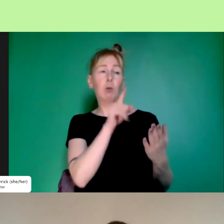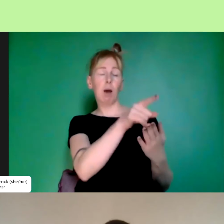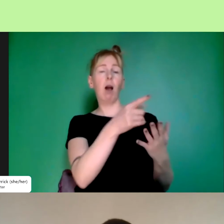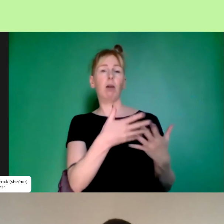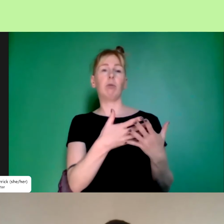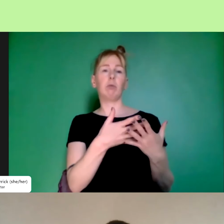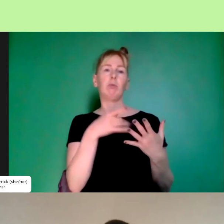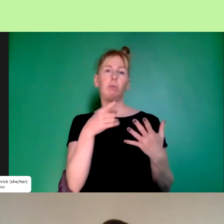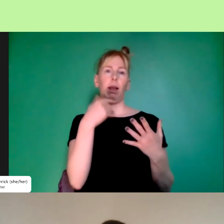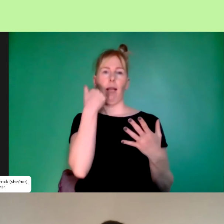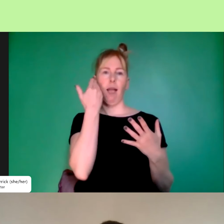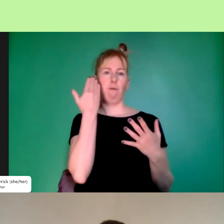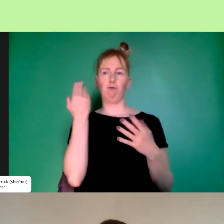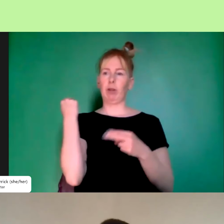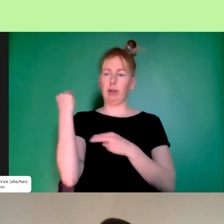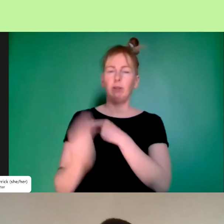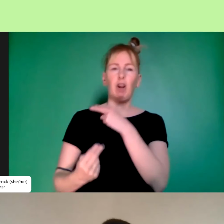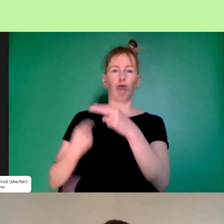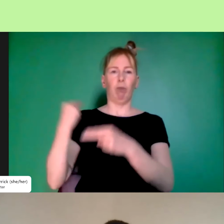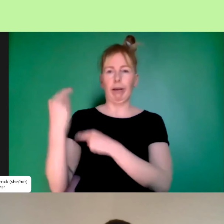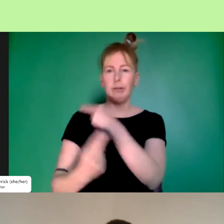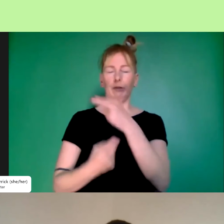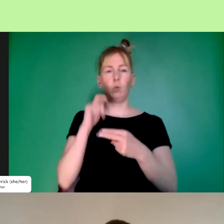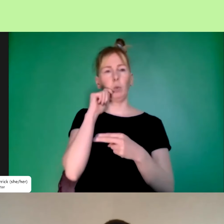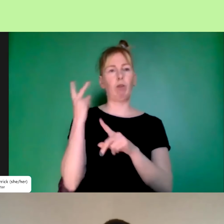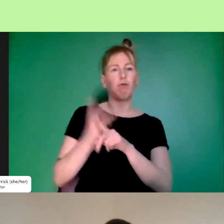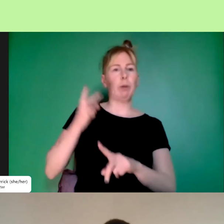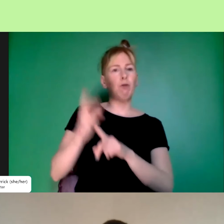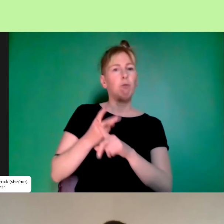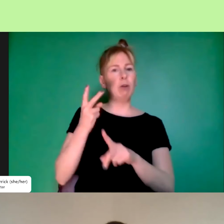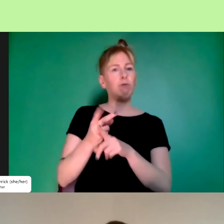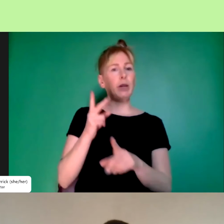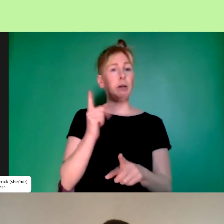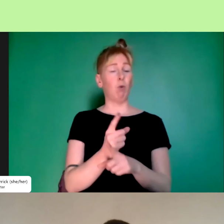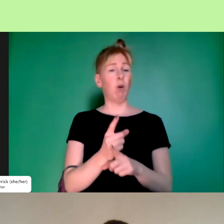generation. And I think it's because this country does a real job on the working class to